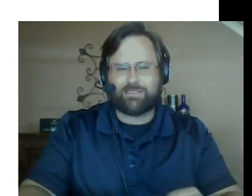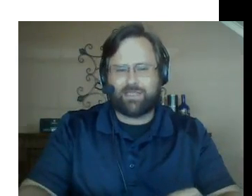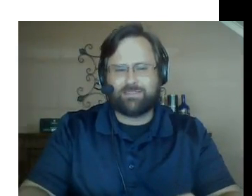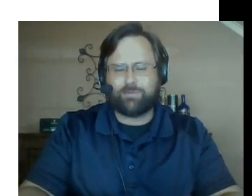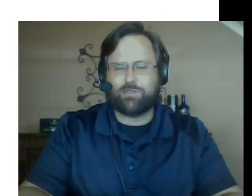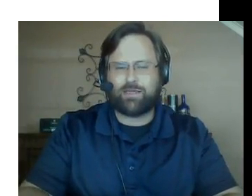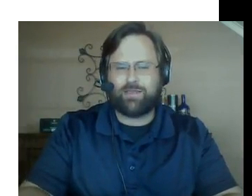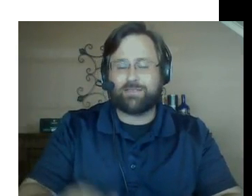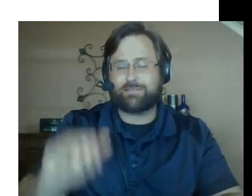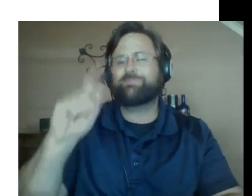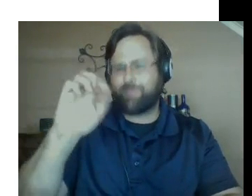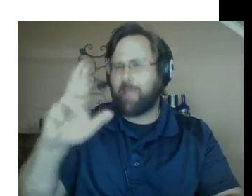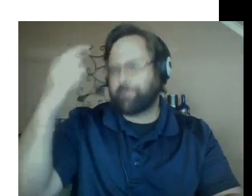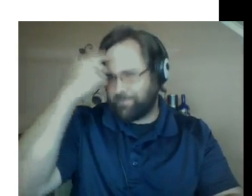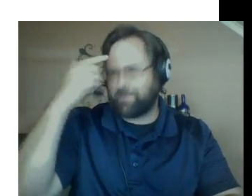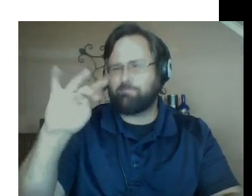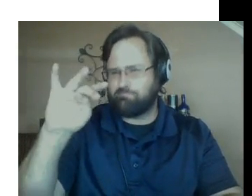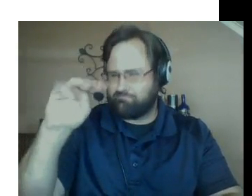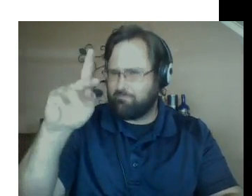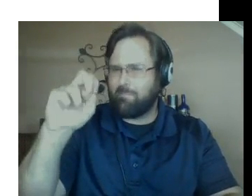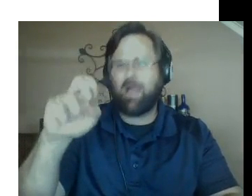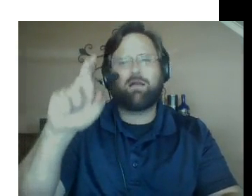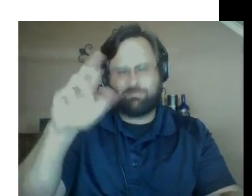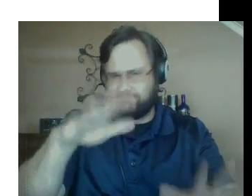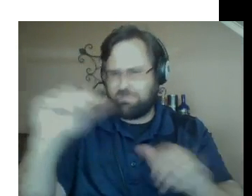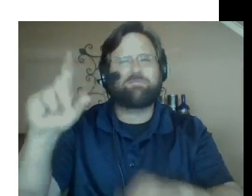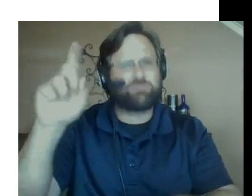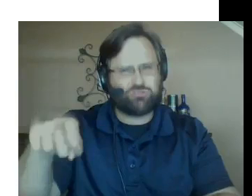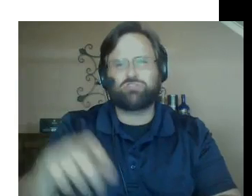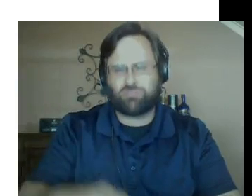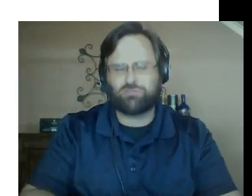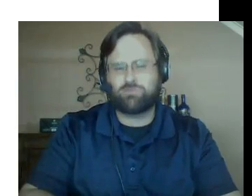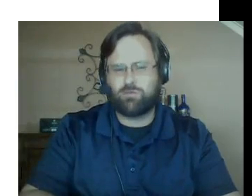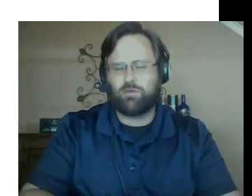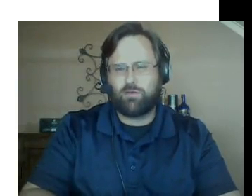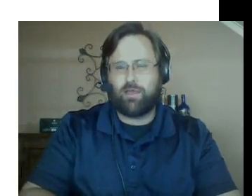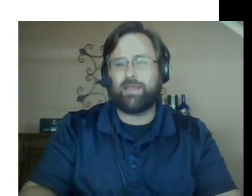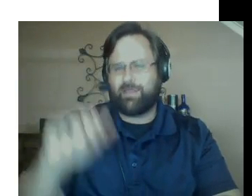sentence that would look like this again